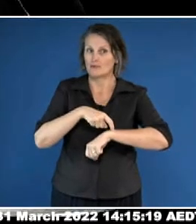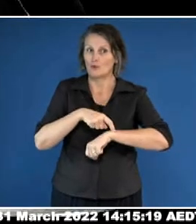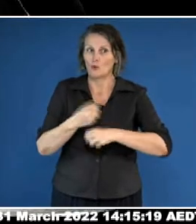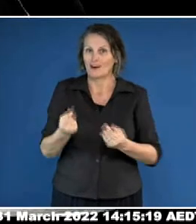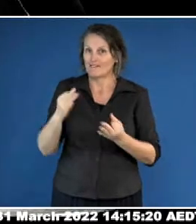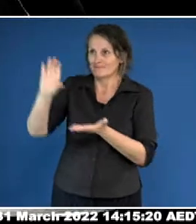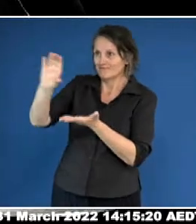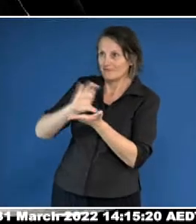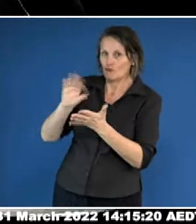peak disability organisation.